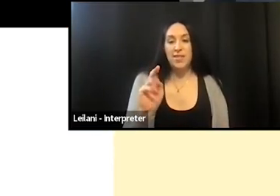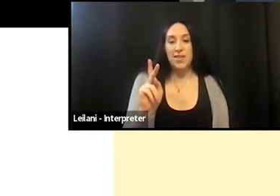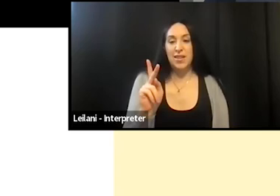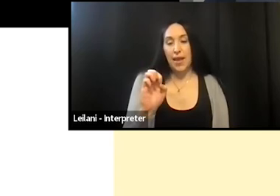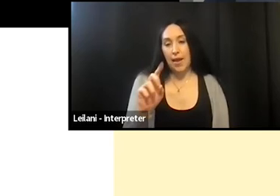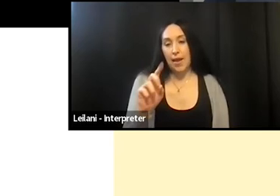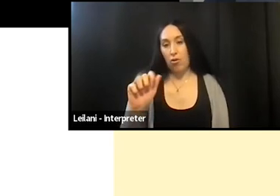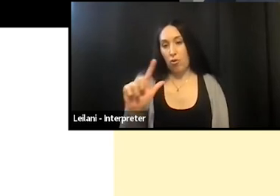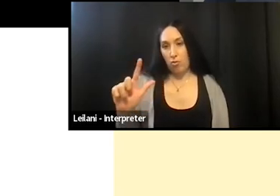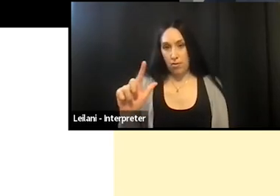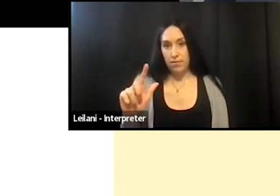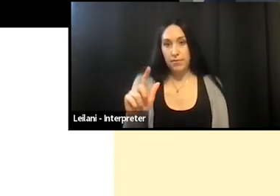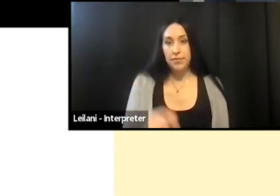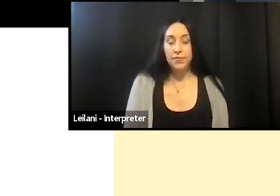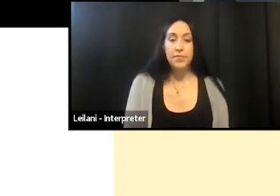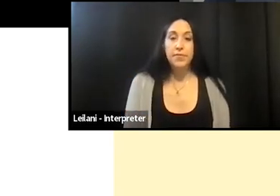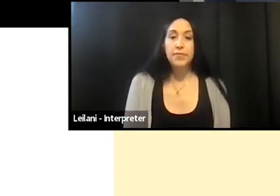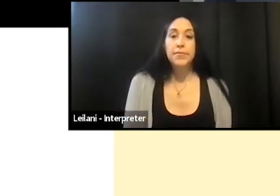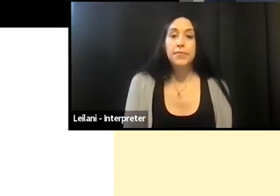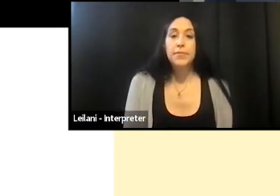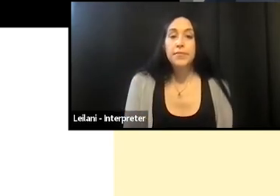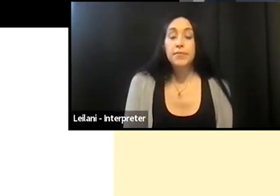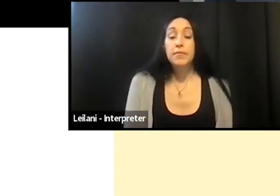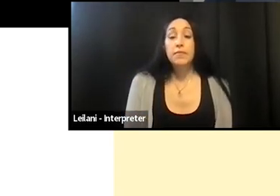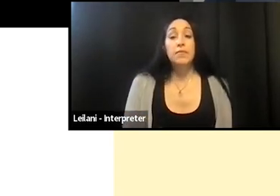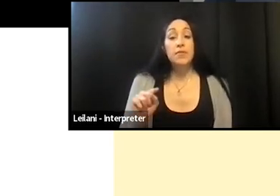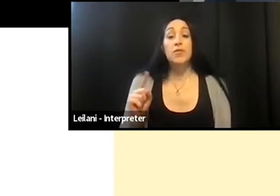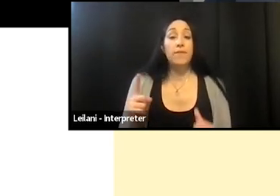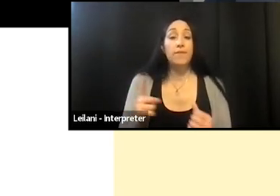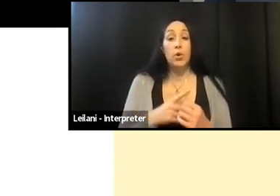and it's actually the first health district in the country to make a commitment to ensuring